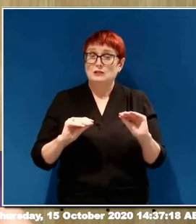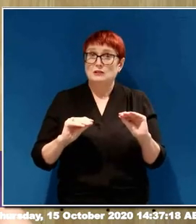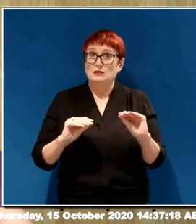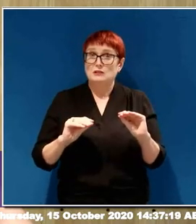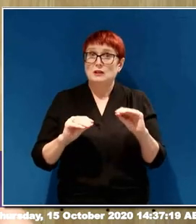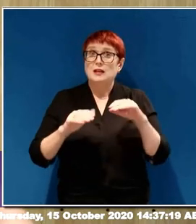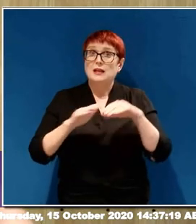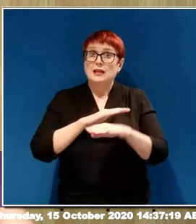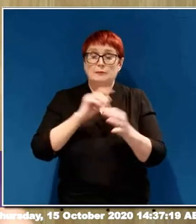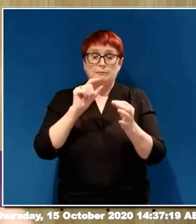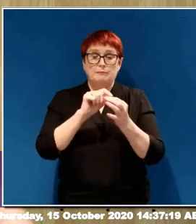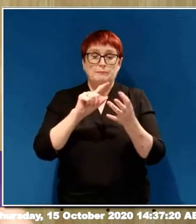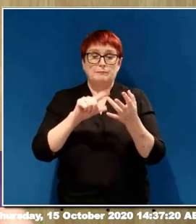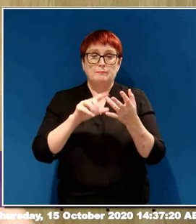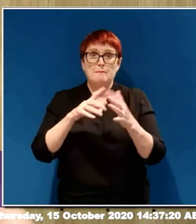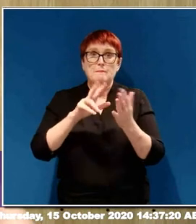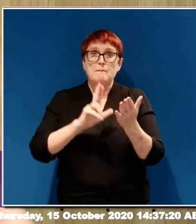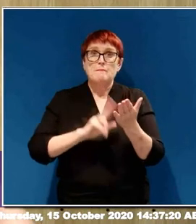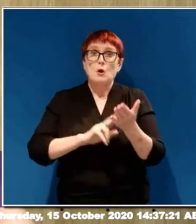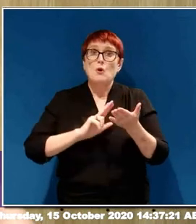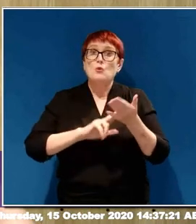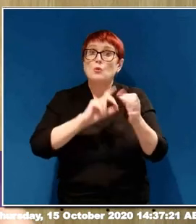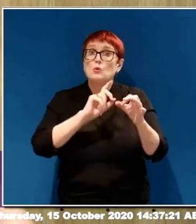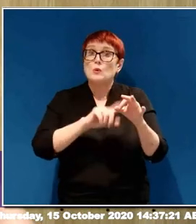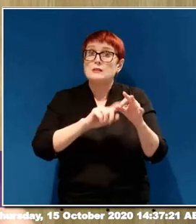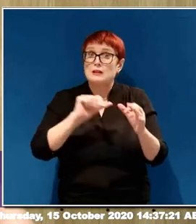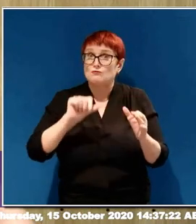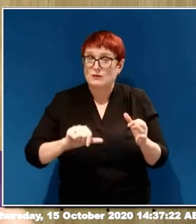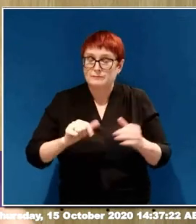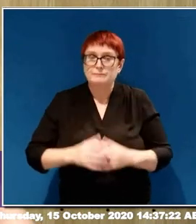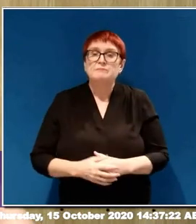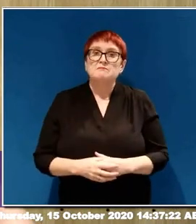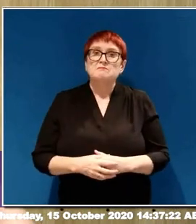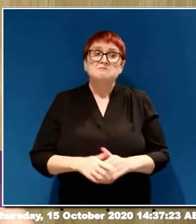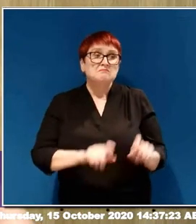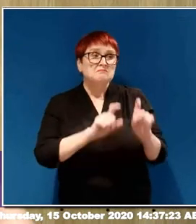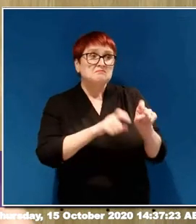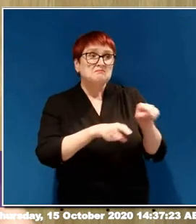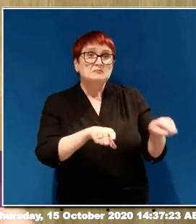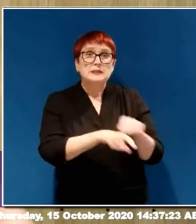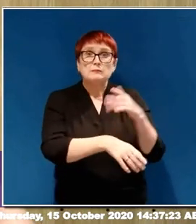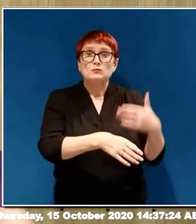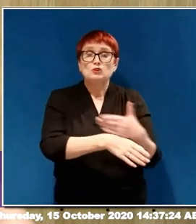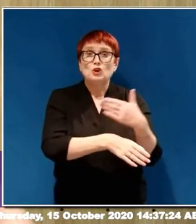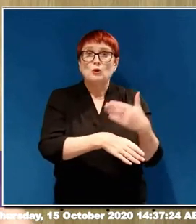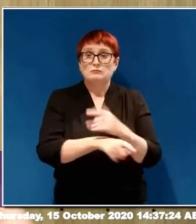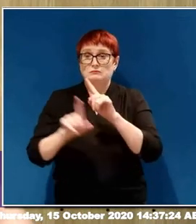And you held that role from99 through 2003, correct? Yes.